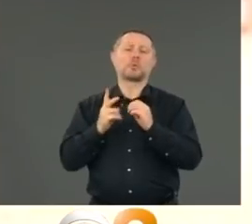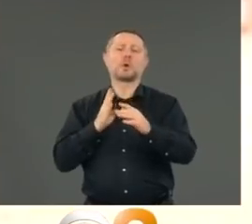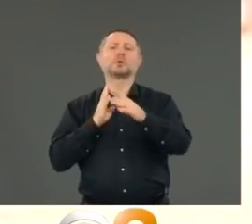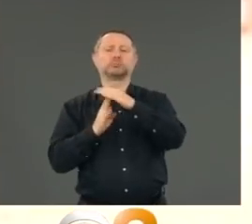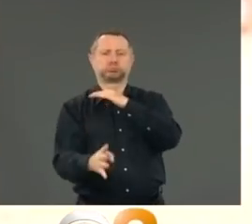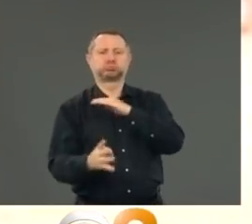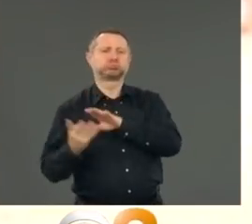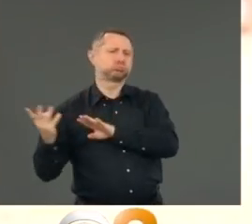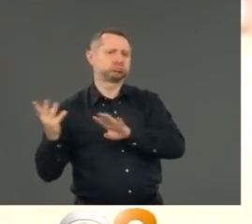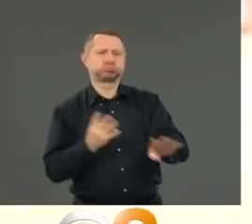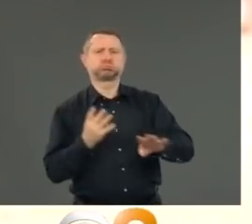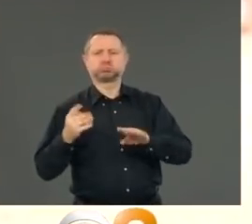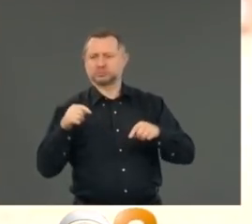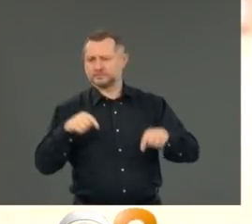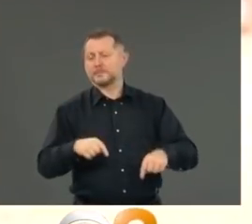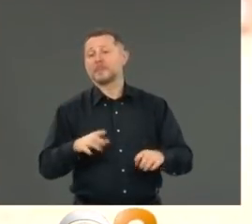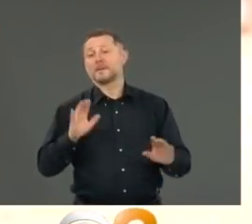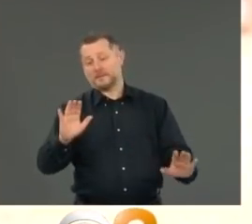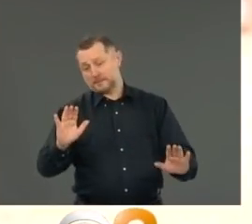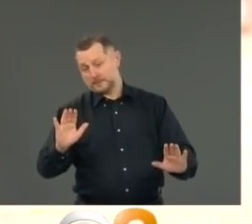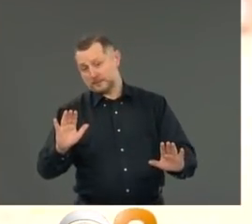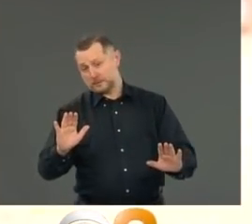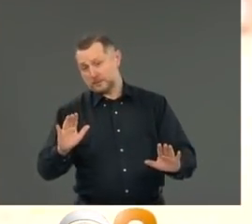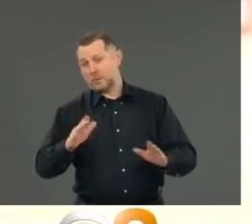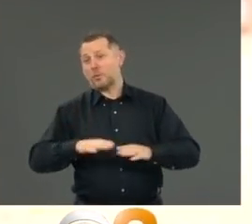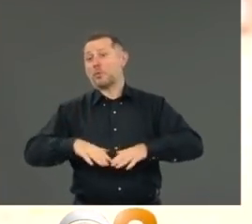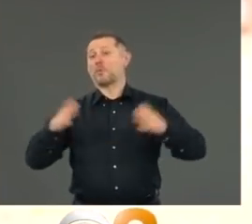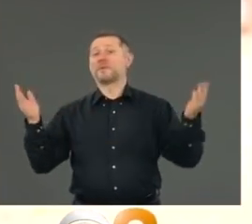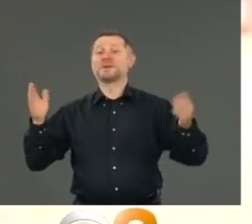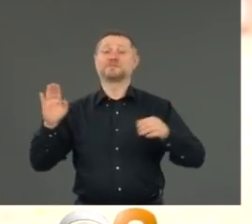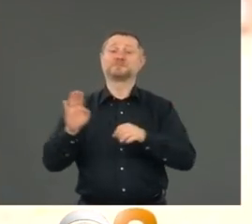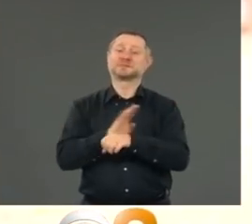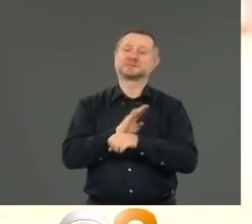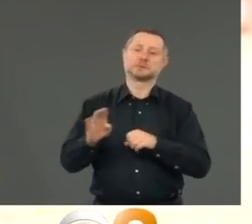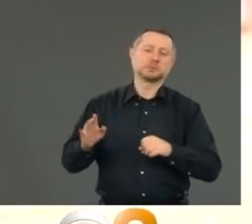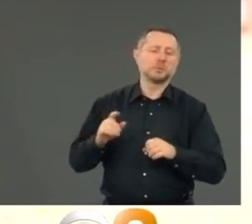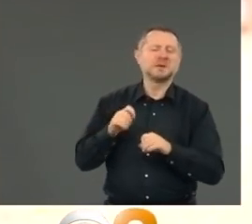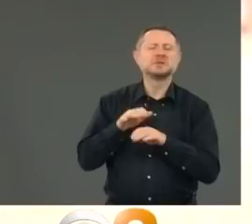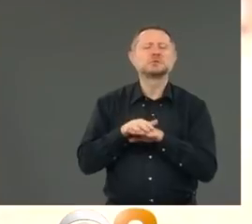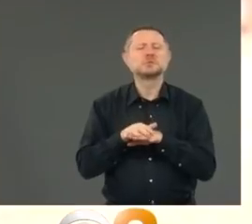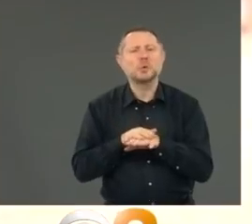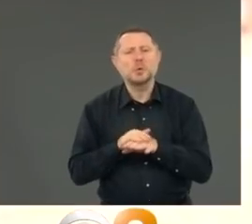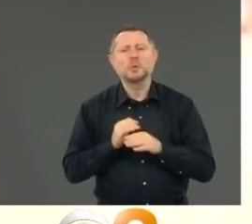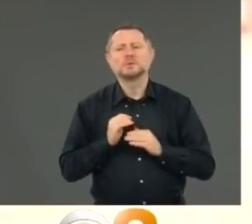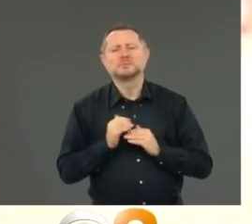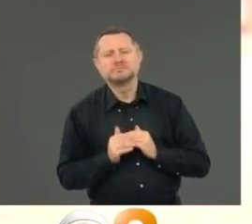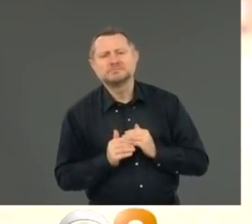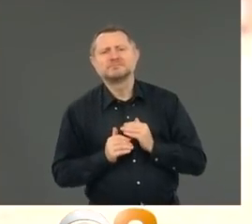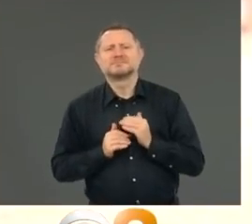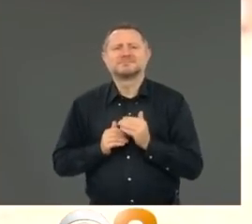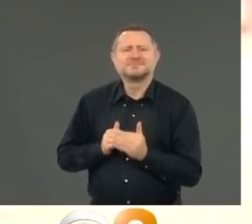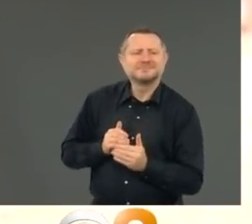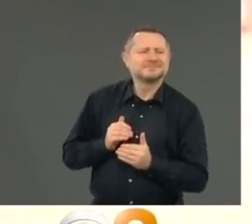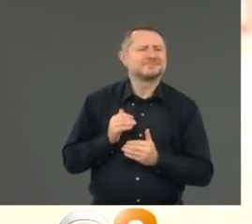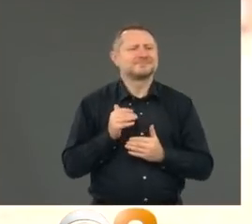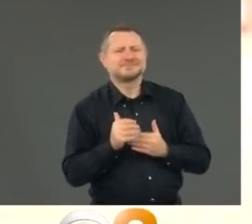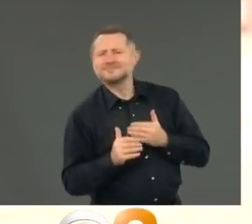MAXIMUM AND SO NO ONE HAS BEEN TURNED AWAY. AS THE WEATHER GETS WARMER, I EXPECT MORE PEOPLE WILL COME.